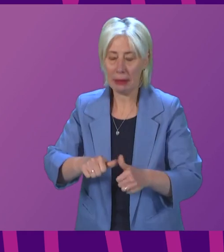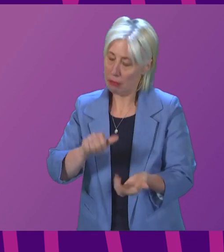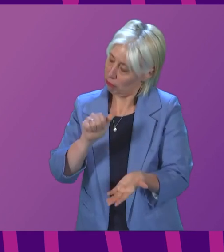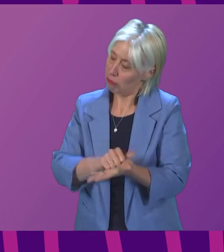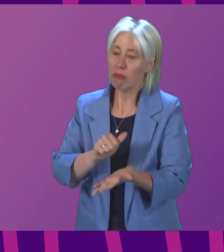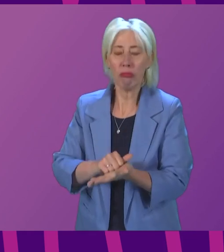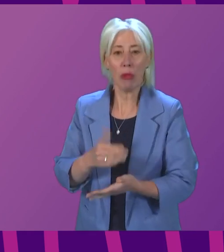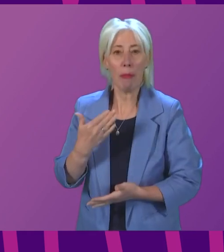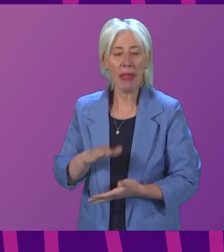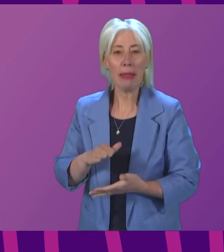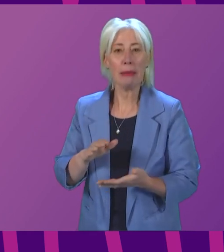and with market rates.